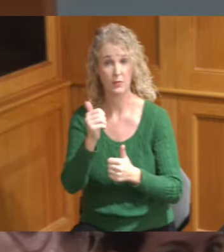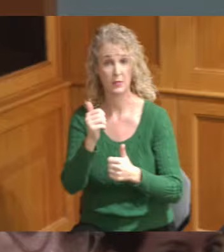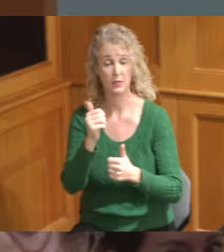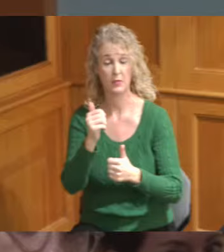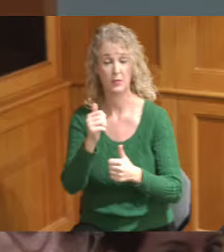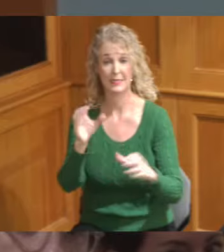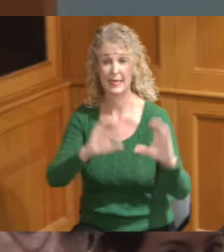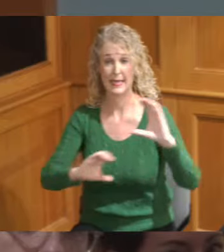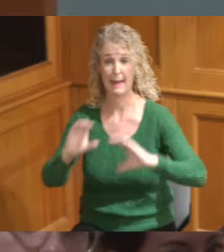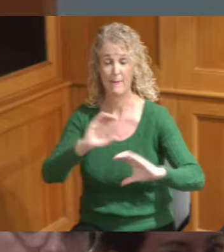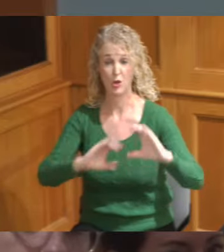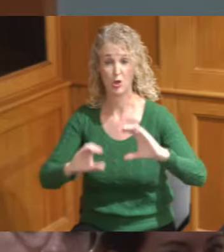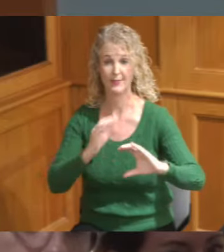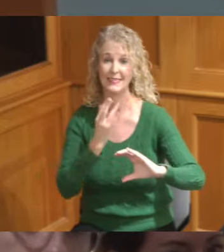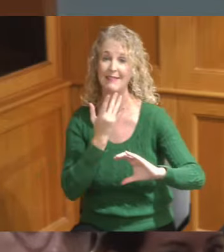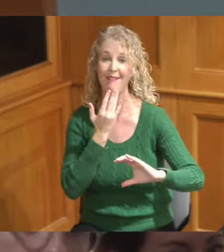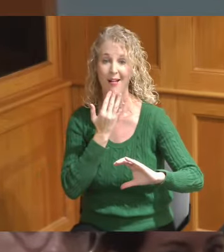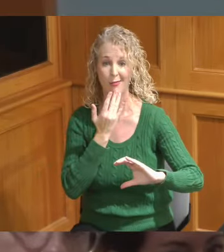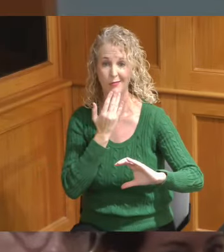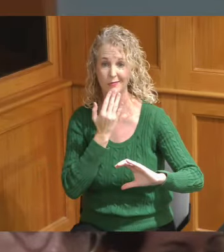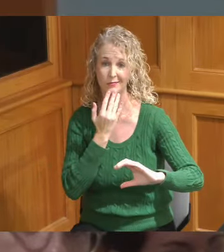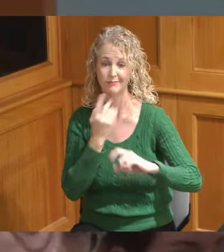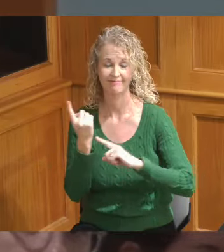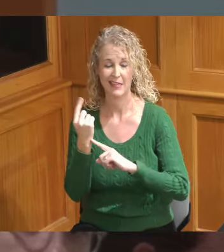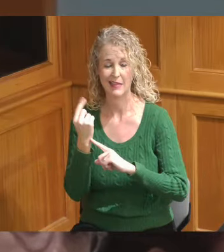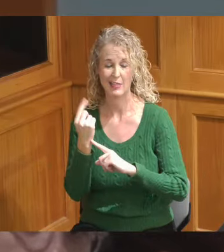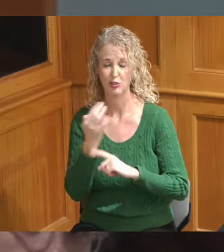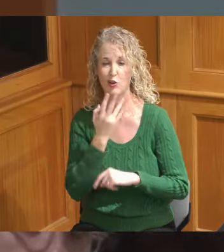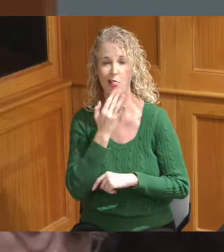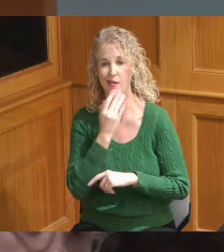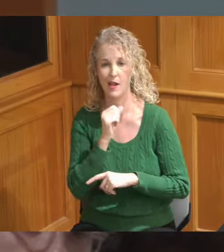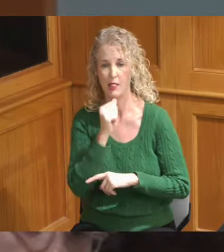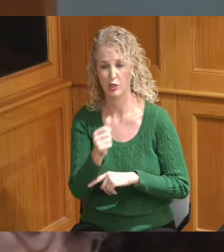are a colorant and that's what we talked about in last season where we're looking at that. I believe